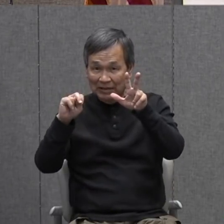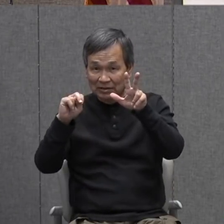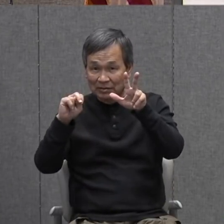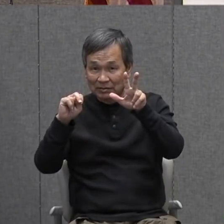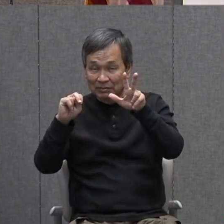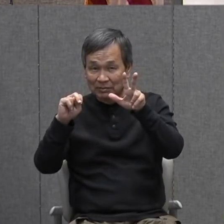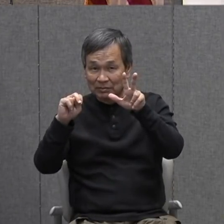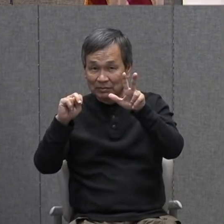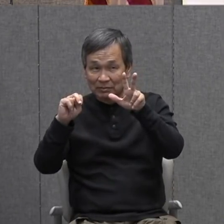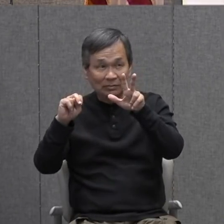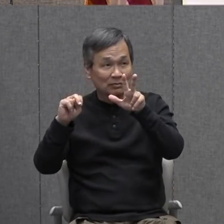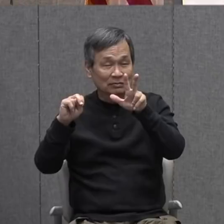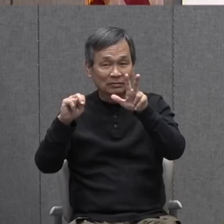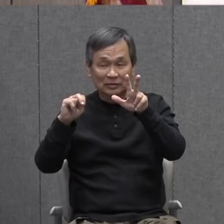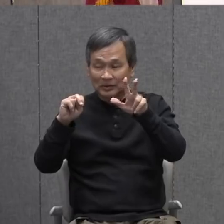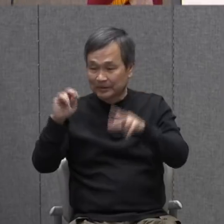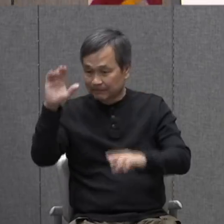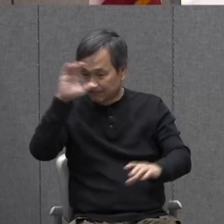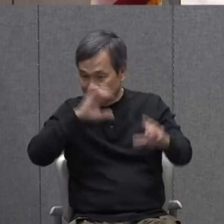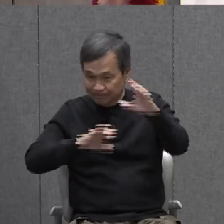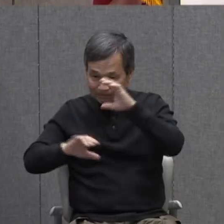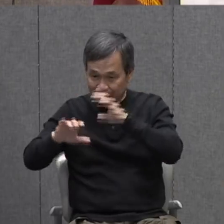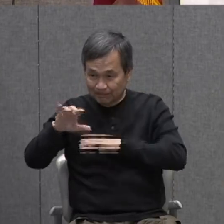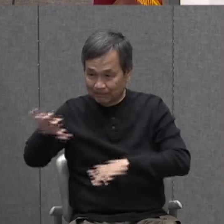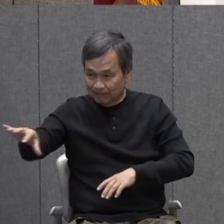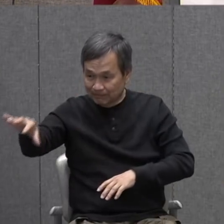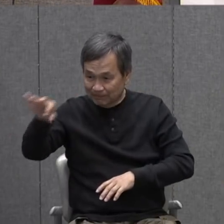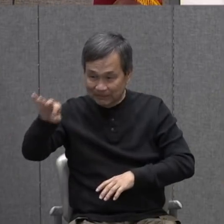to pick five objects.